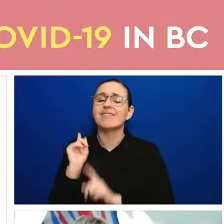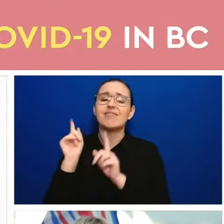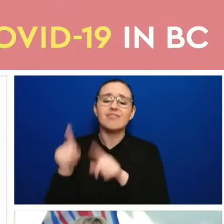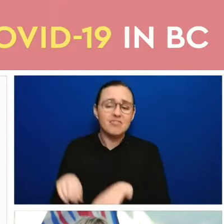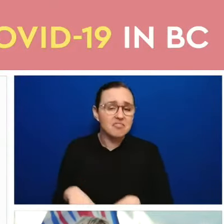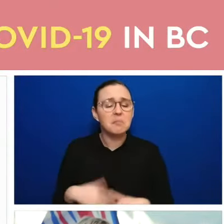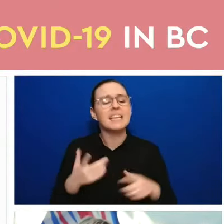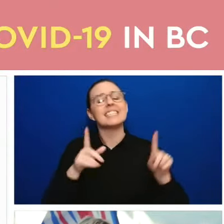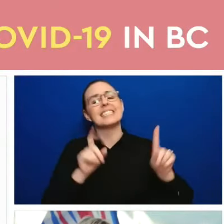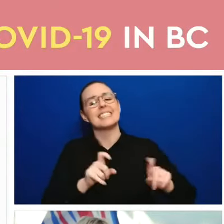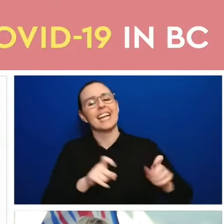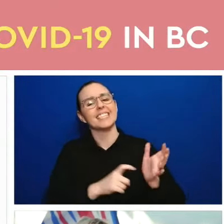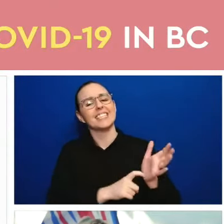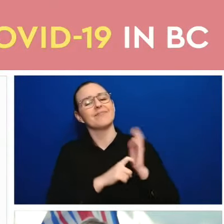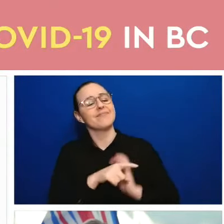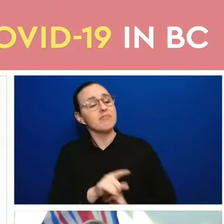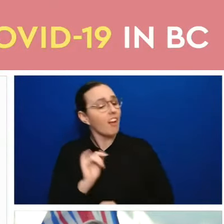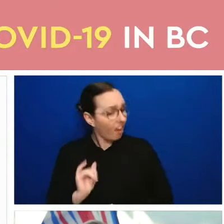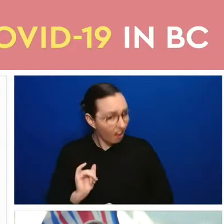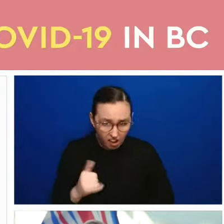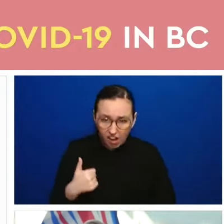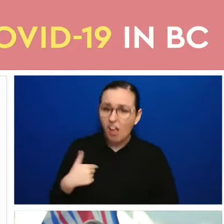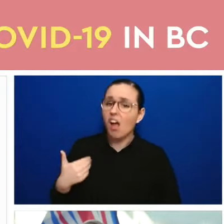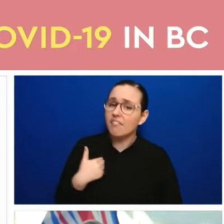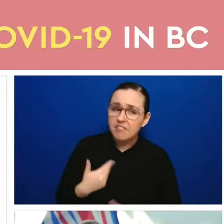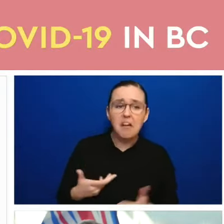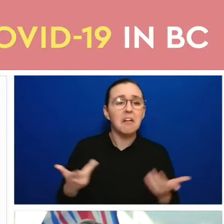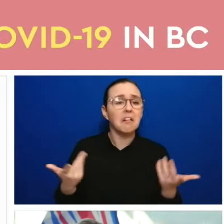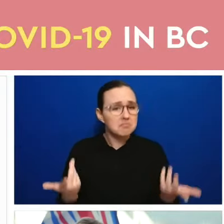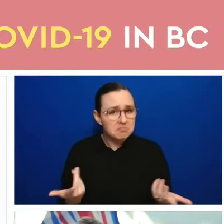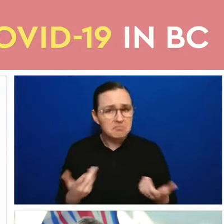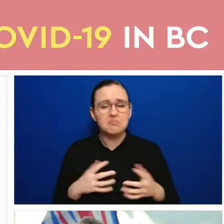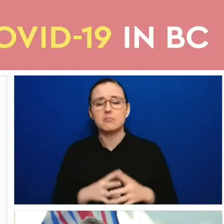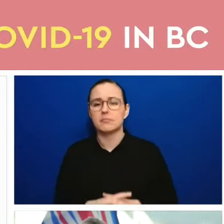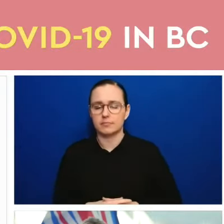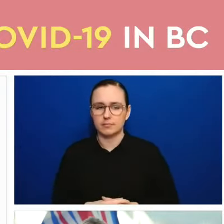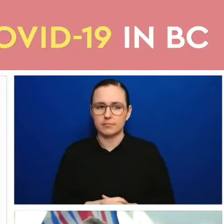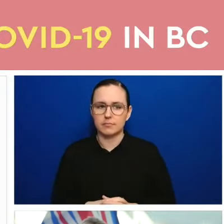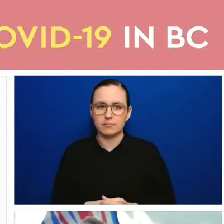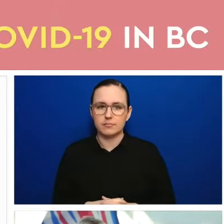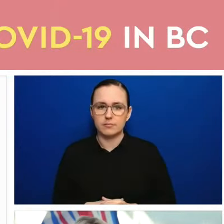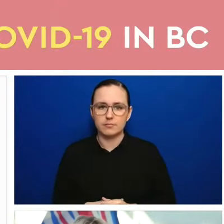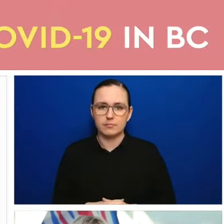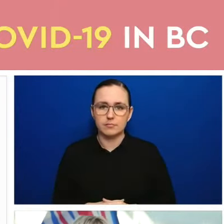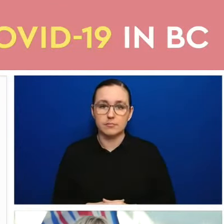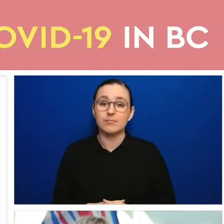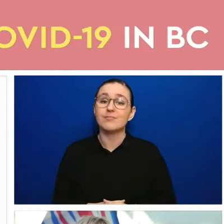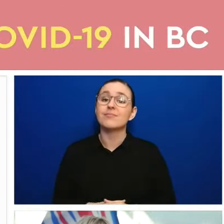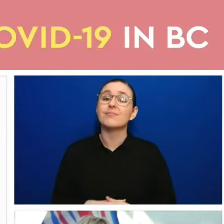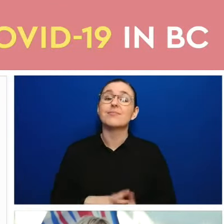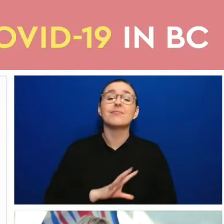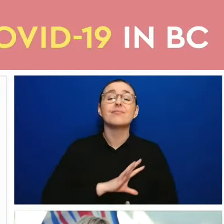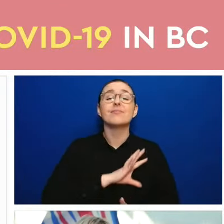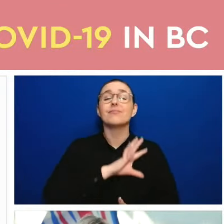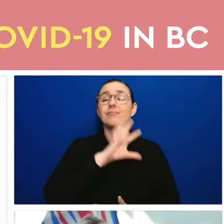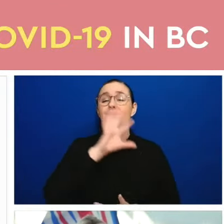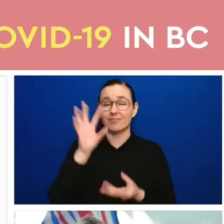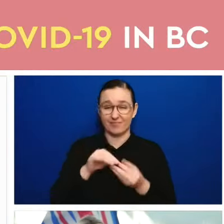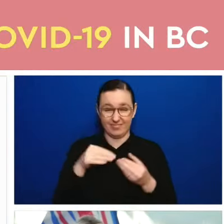likely to be an admission for something elsewhere you had a positive screening test for